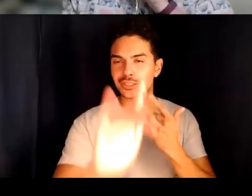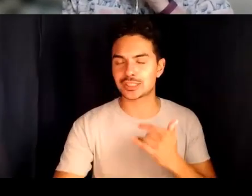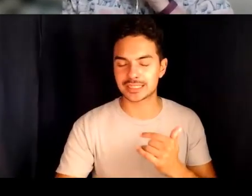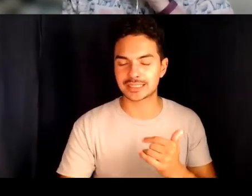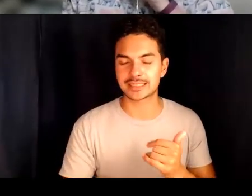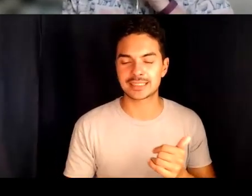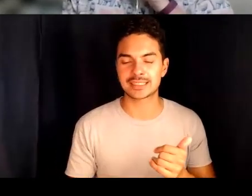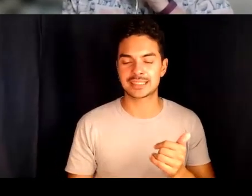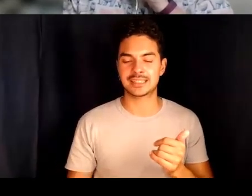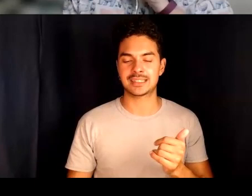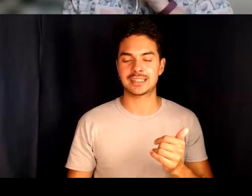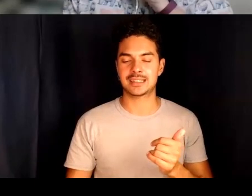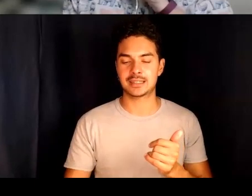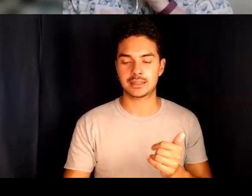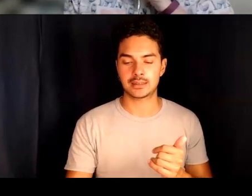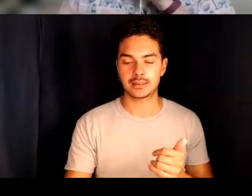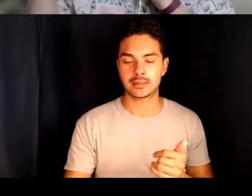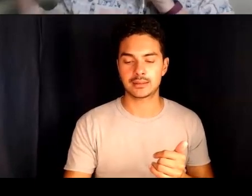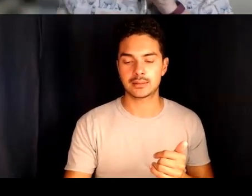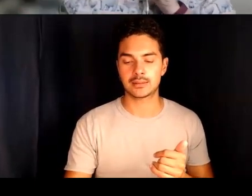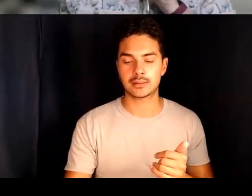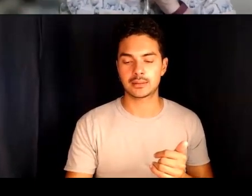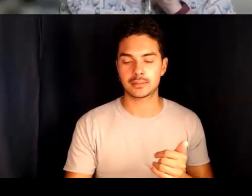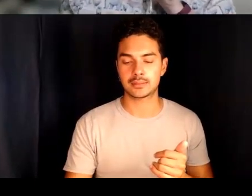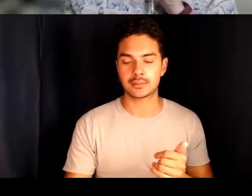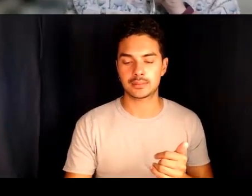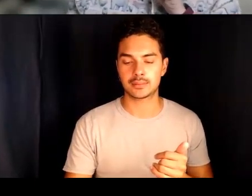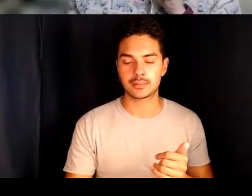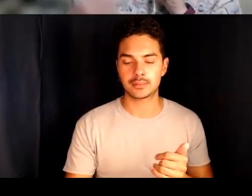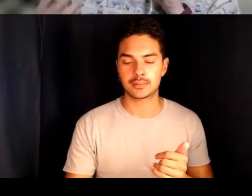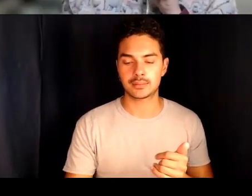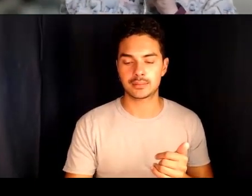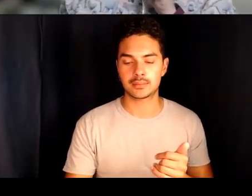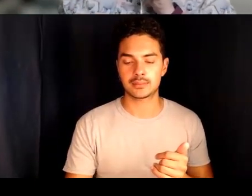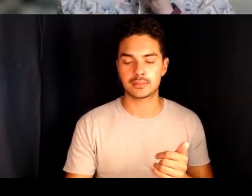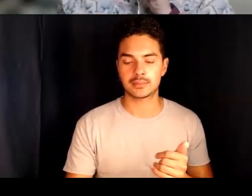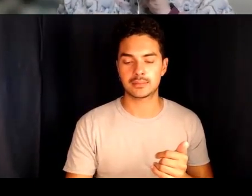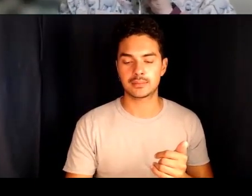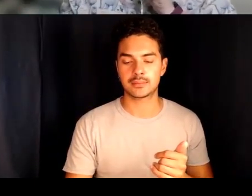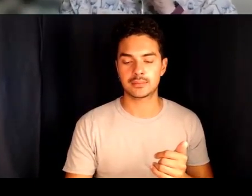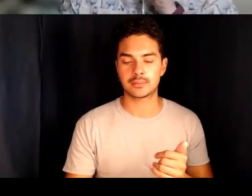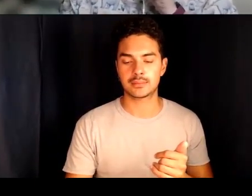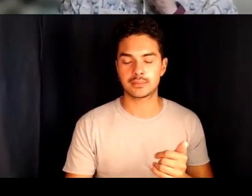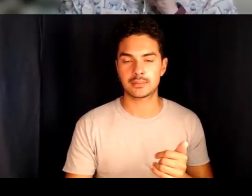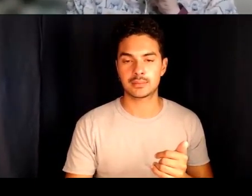you know, acknowledging, I'm here with you, I can see how much pain you're in.